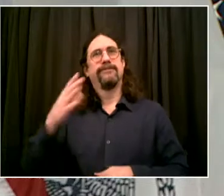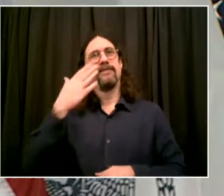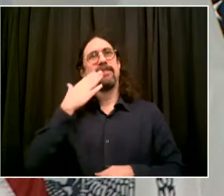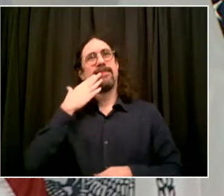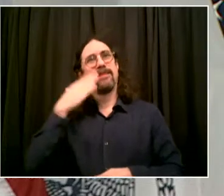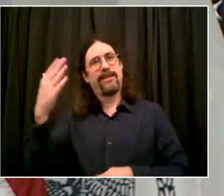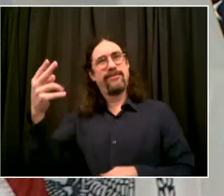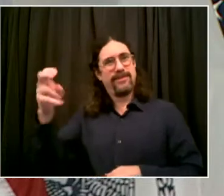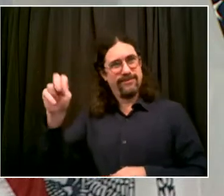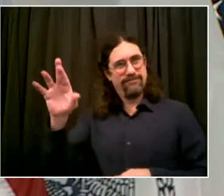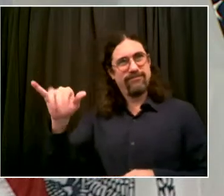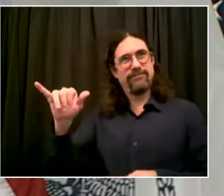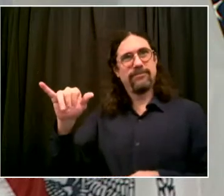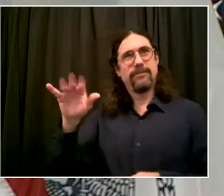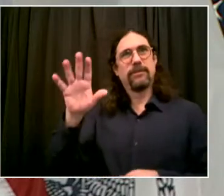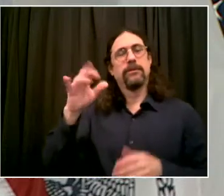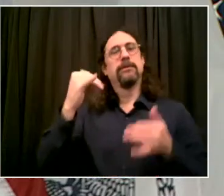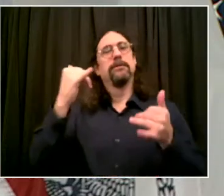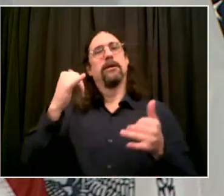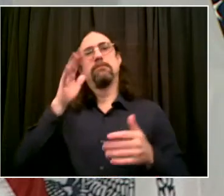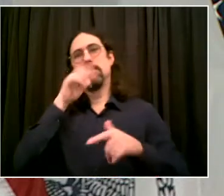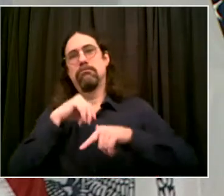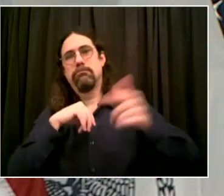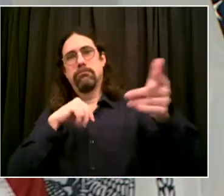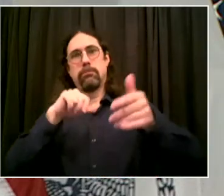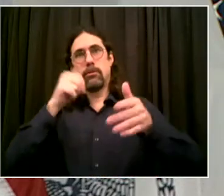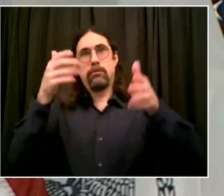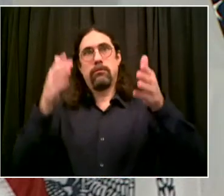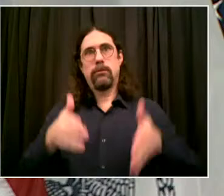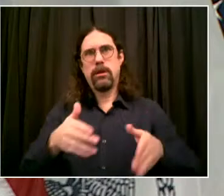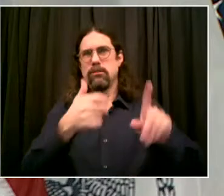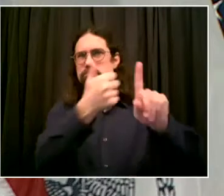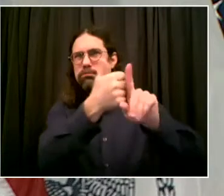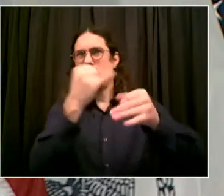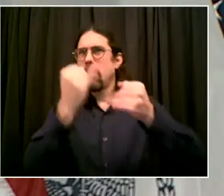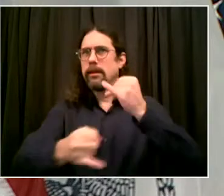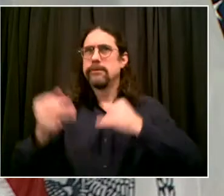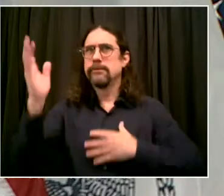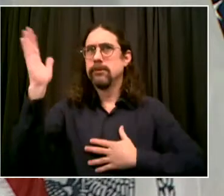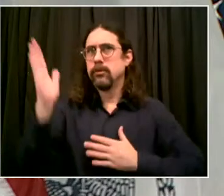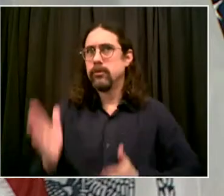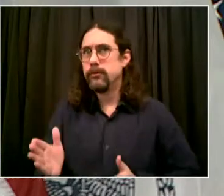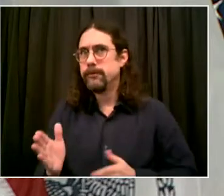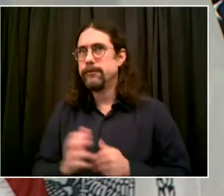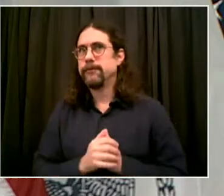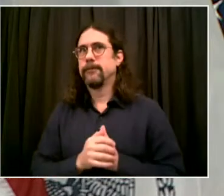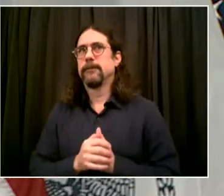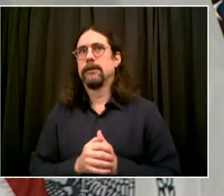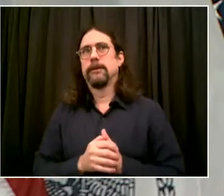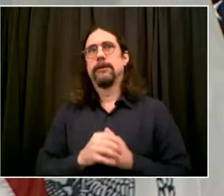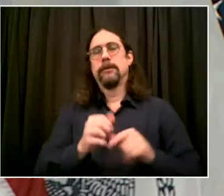YOU VERY MUCH. I WANT TO HEAR FROM ANOTHER LEADER THAT'S PLAYED A CRUCIAL